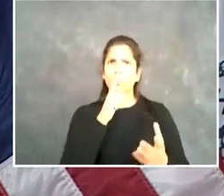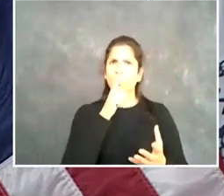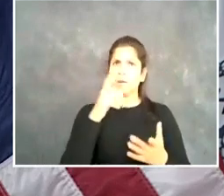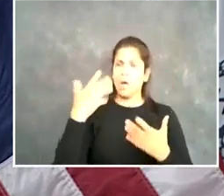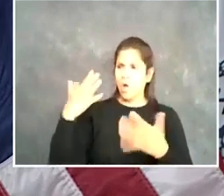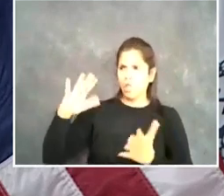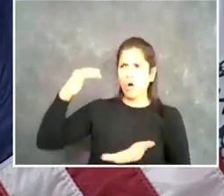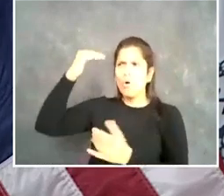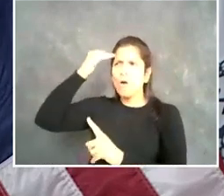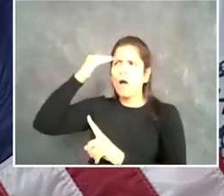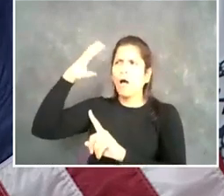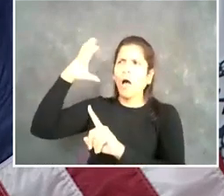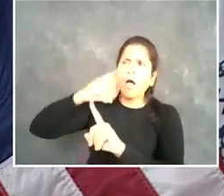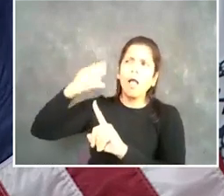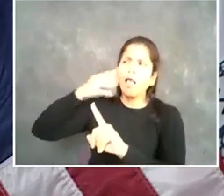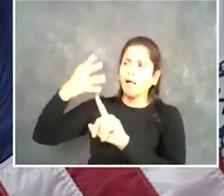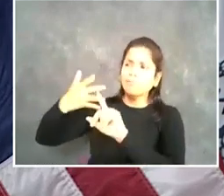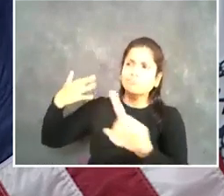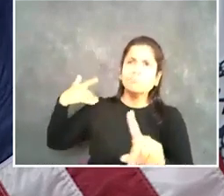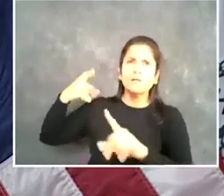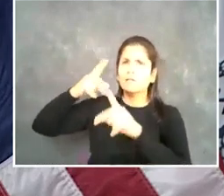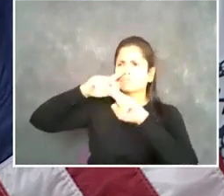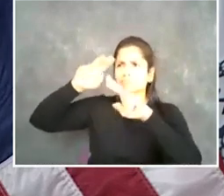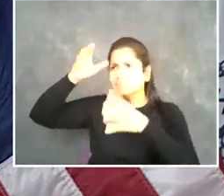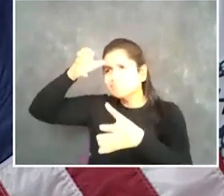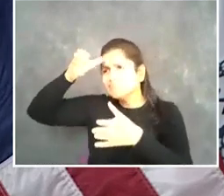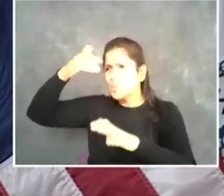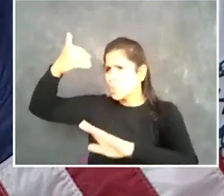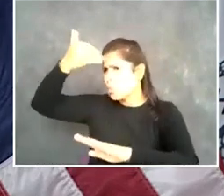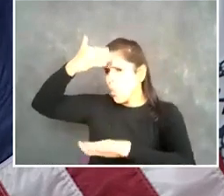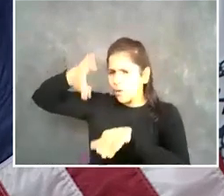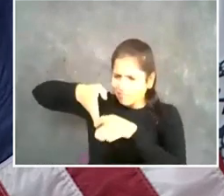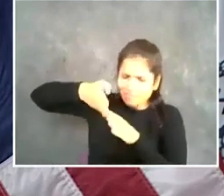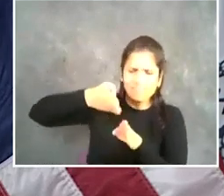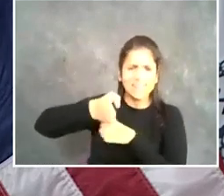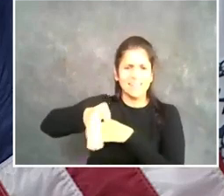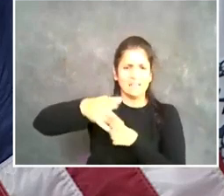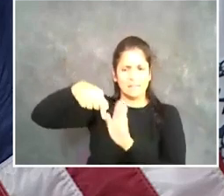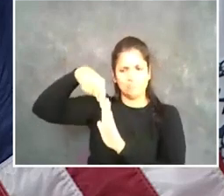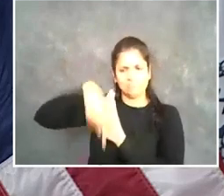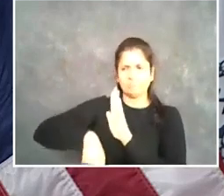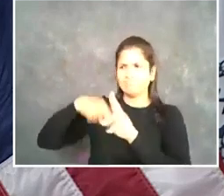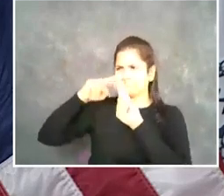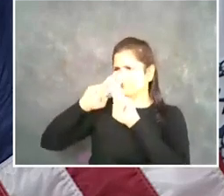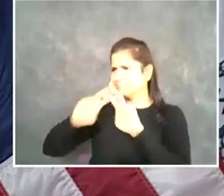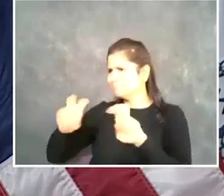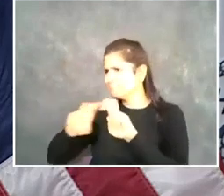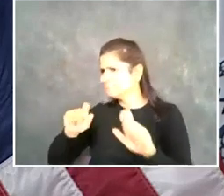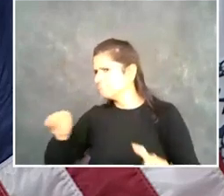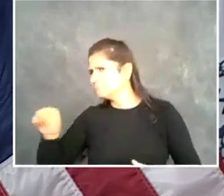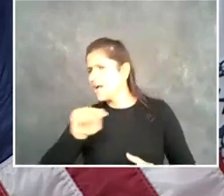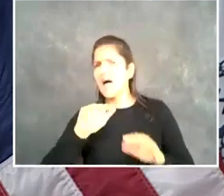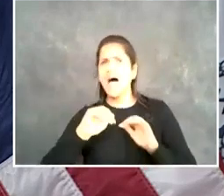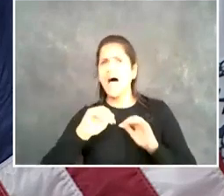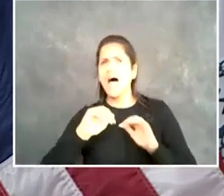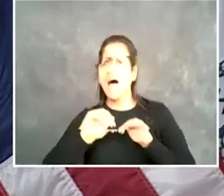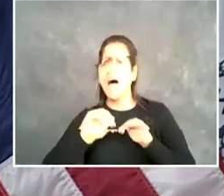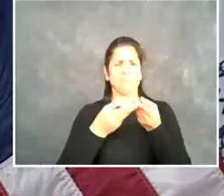ABOUT HOW TO ADDRESS THE PROBLEM AND CARRIED THE WEIGHT